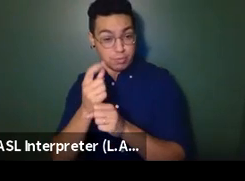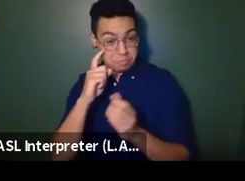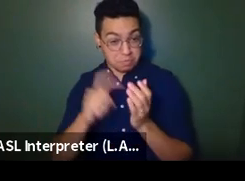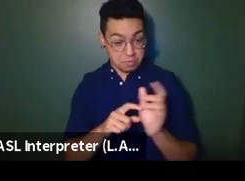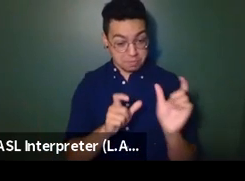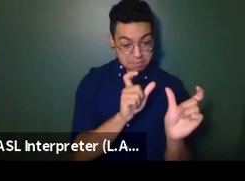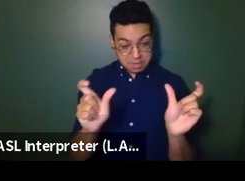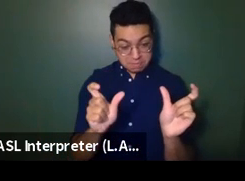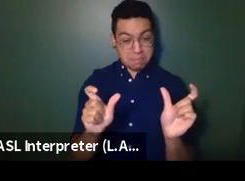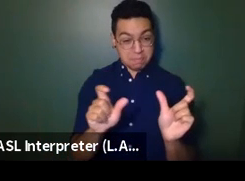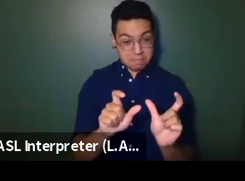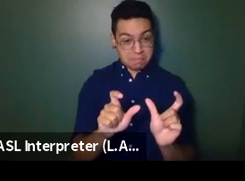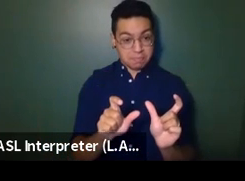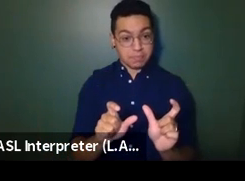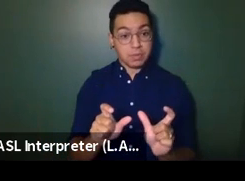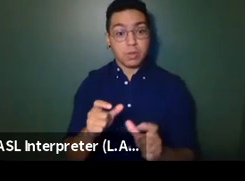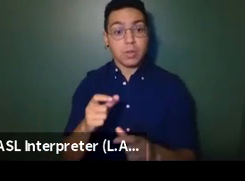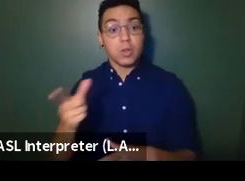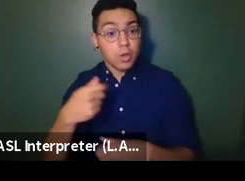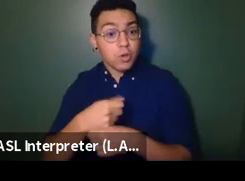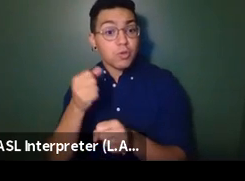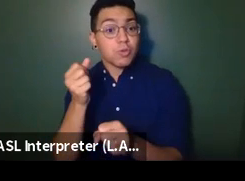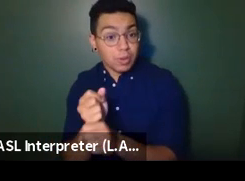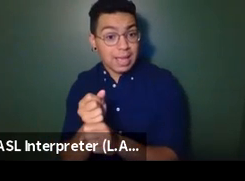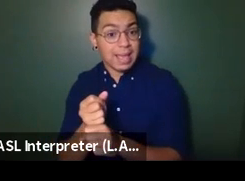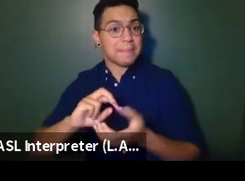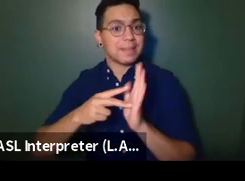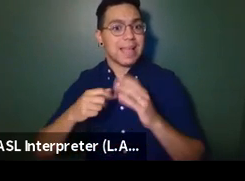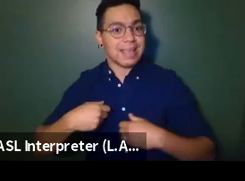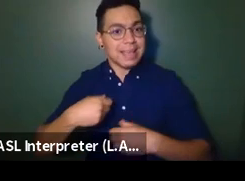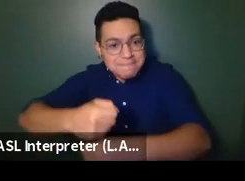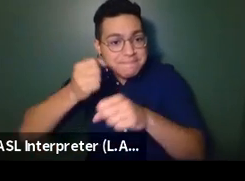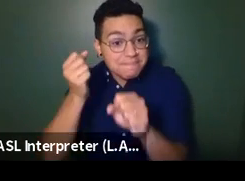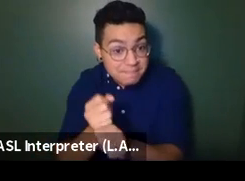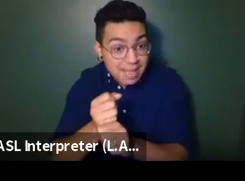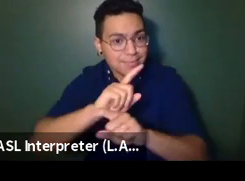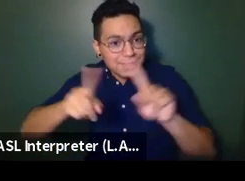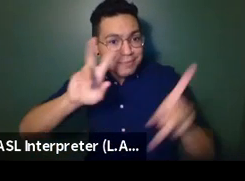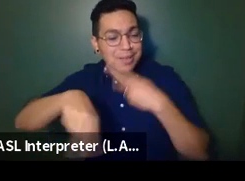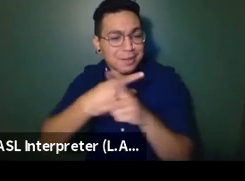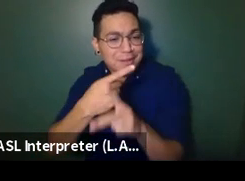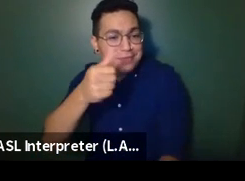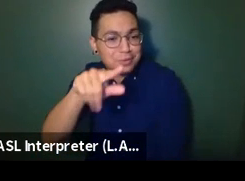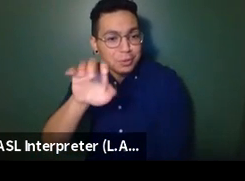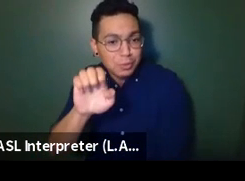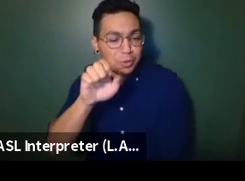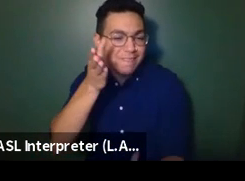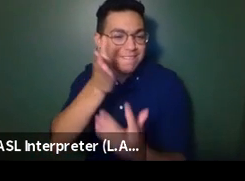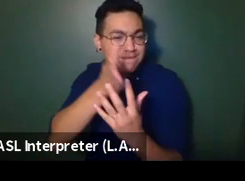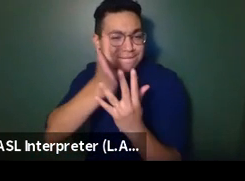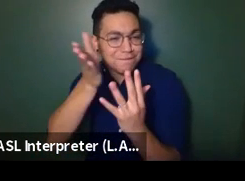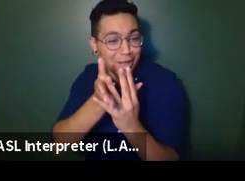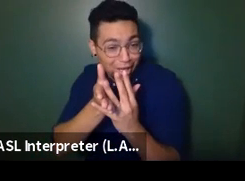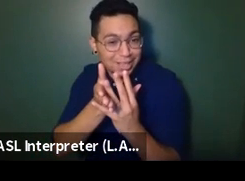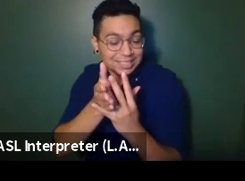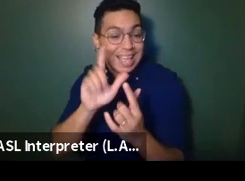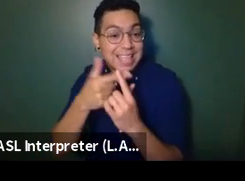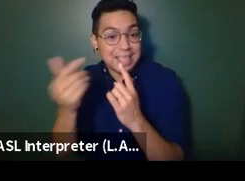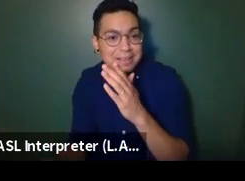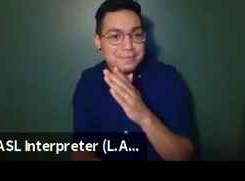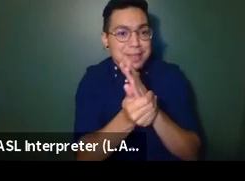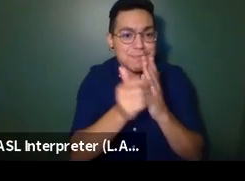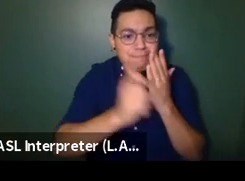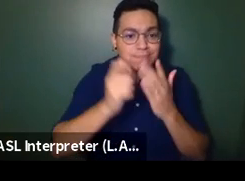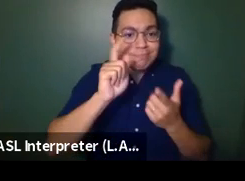Katherine Livick - ESD 112: My Create button allows me to create these types of Google files and attach them directly to my assignment. I can create a doc,